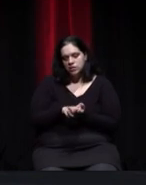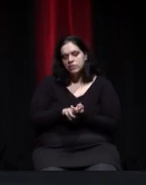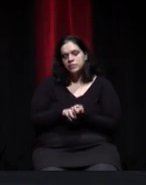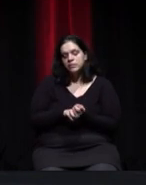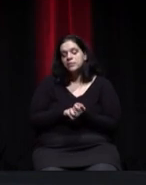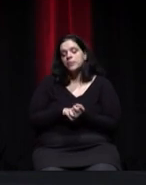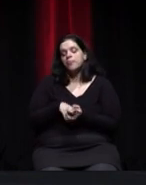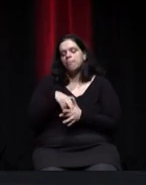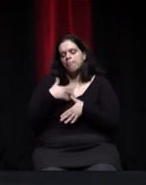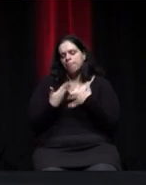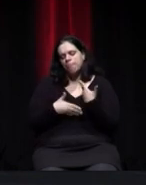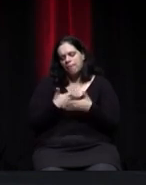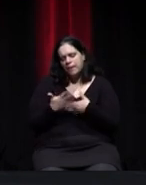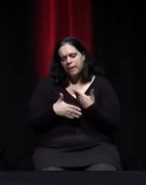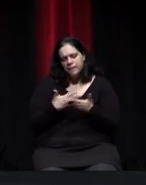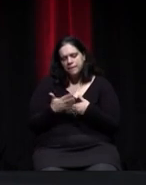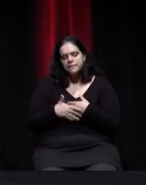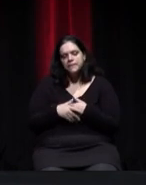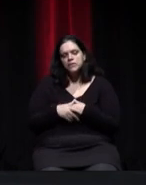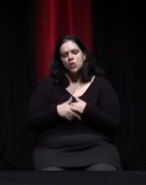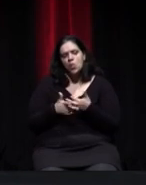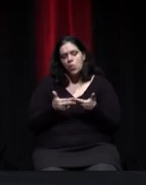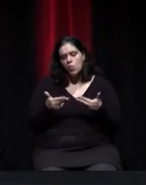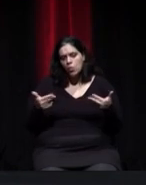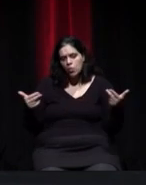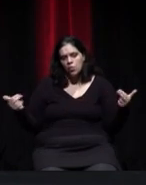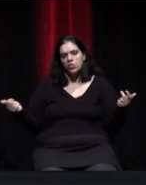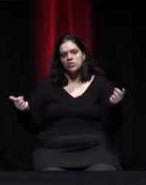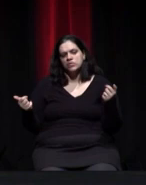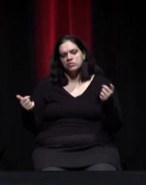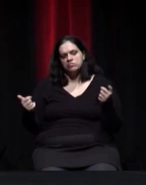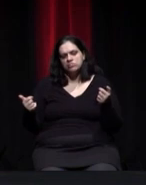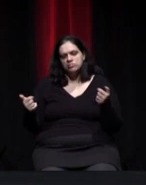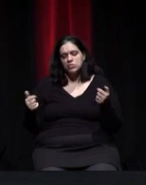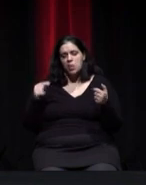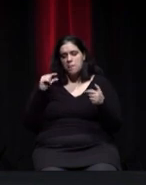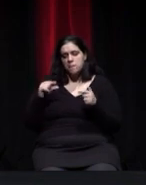In this state of affairs, let's say, that's a bit late